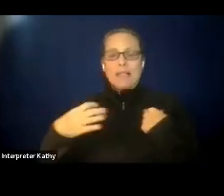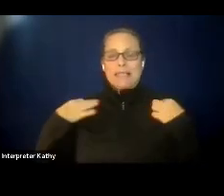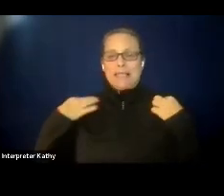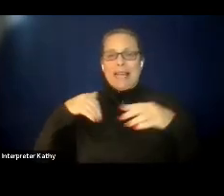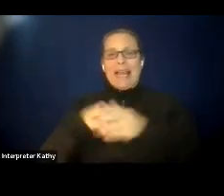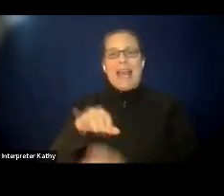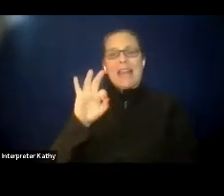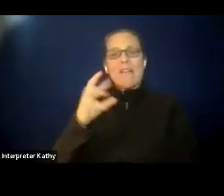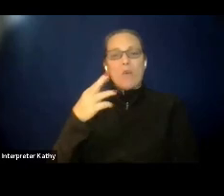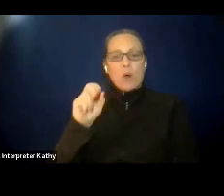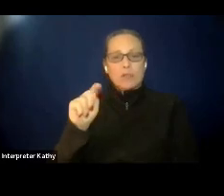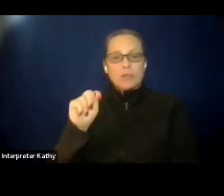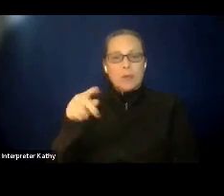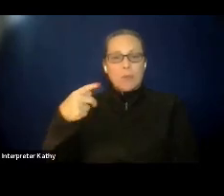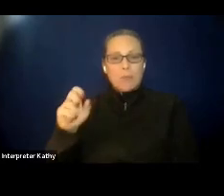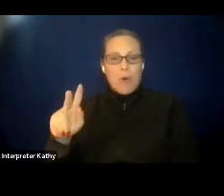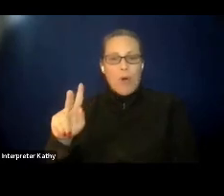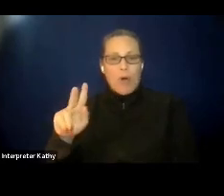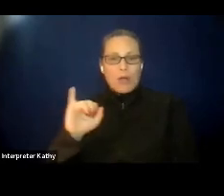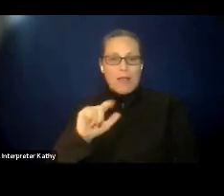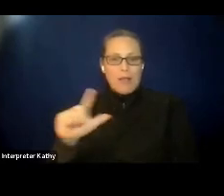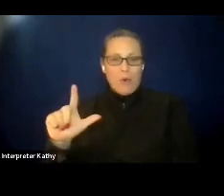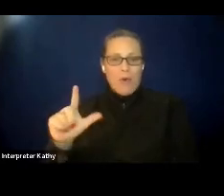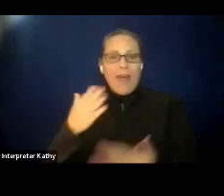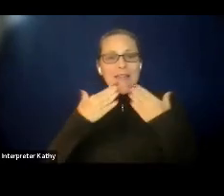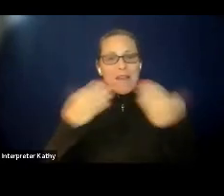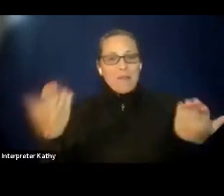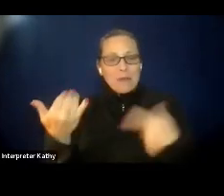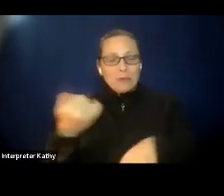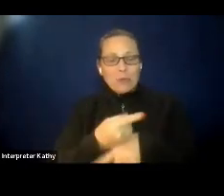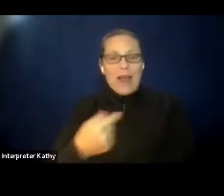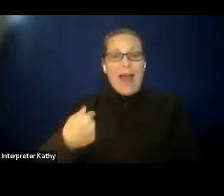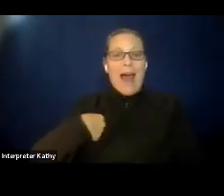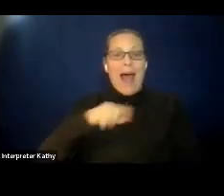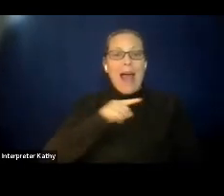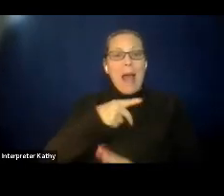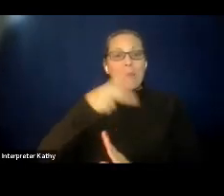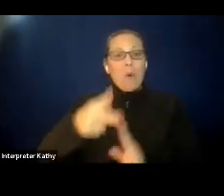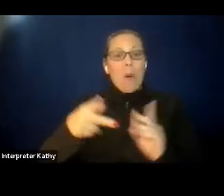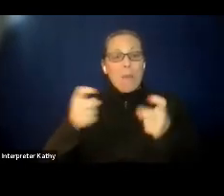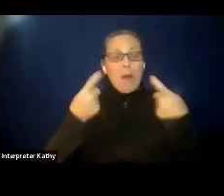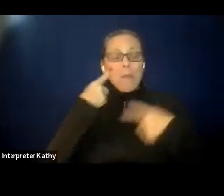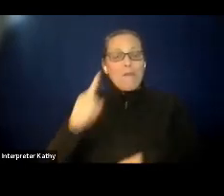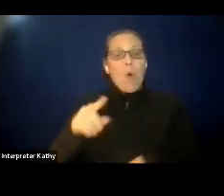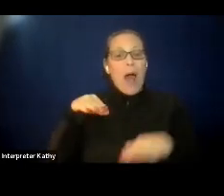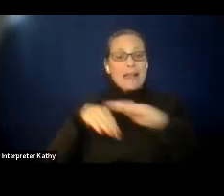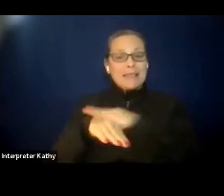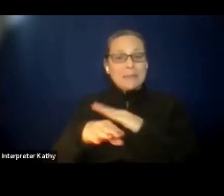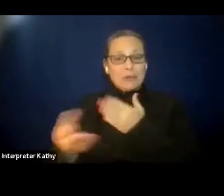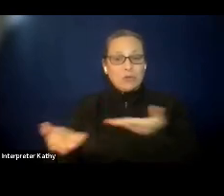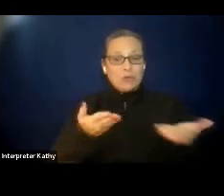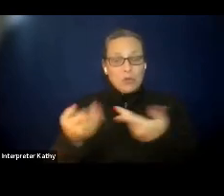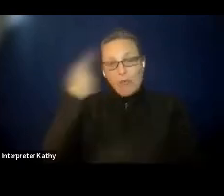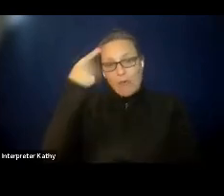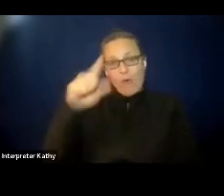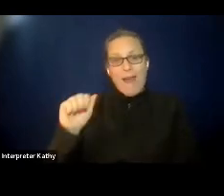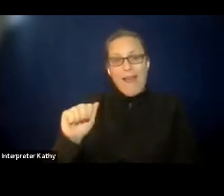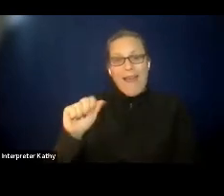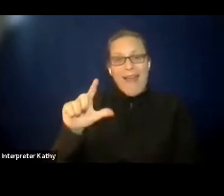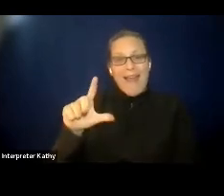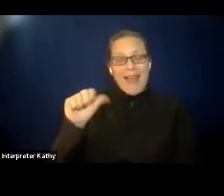my late 30s wearing glasses and a turquoise top and sitting in my home office in Forest Park, Illinois. I am